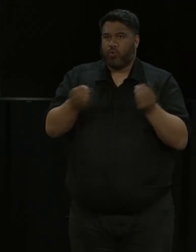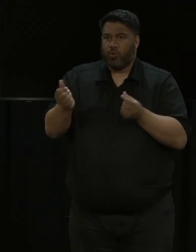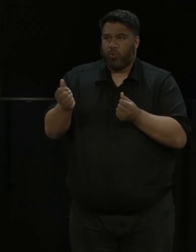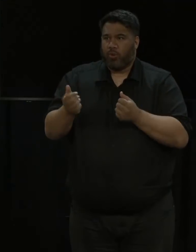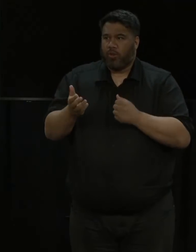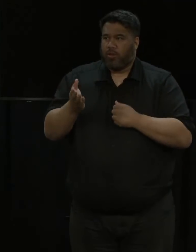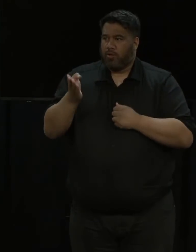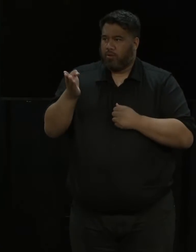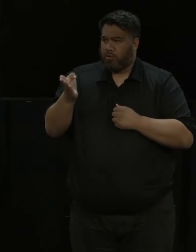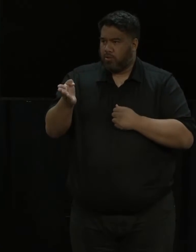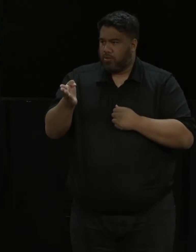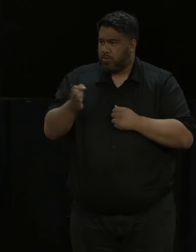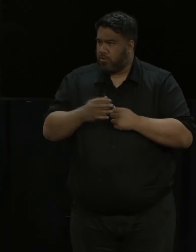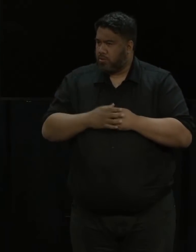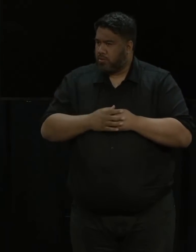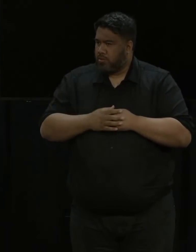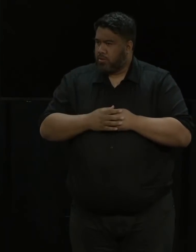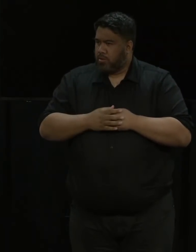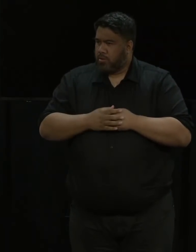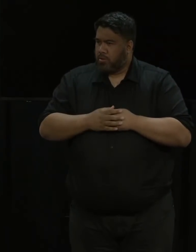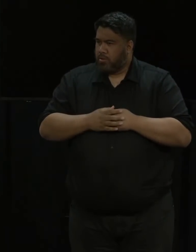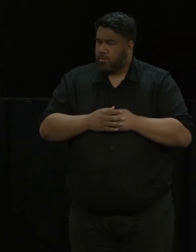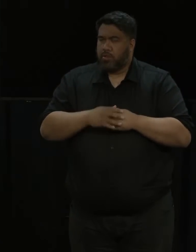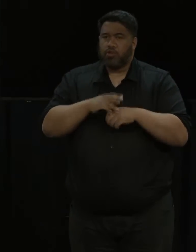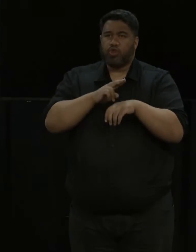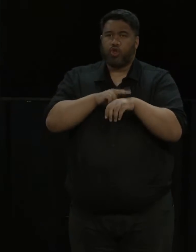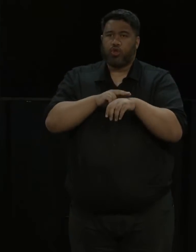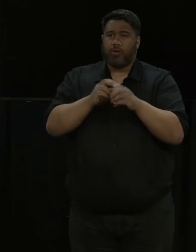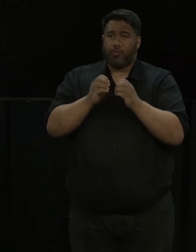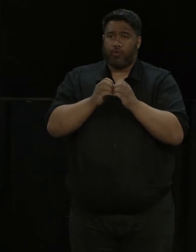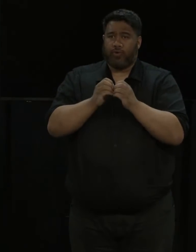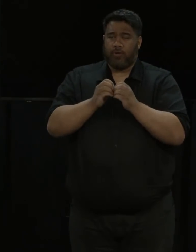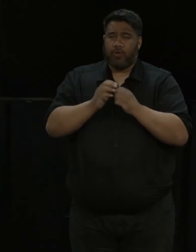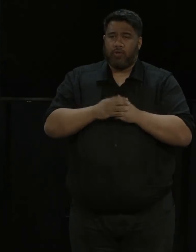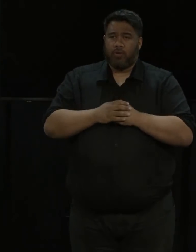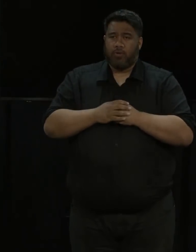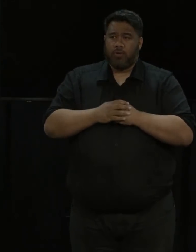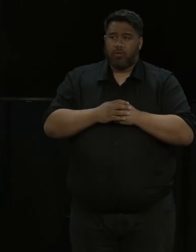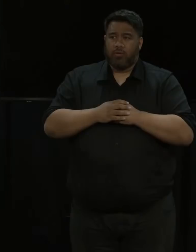will open up more opportunities